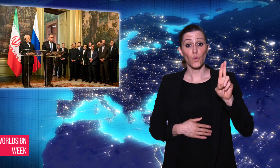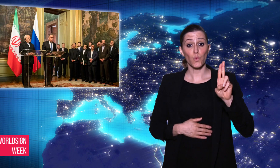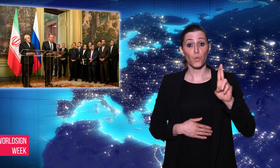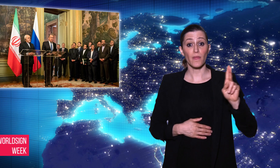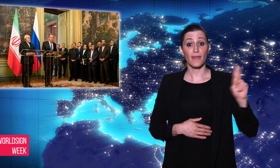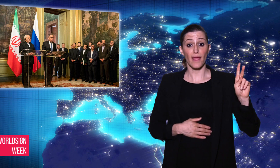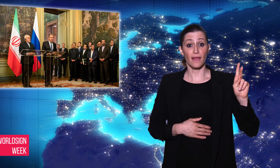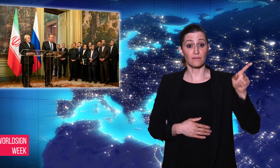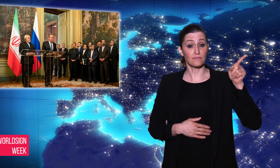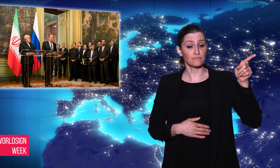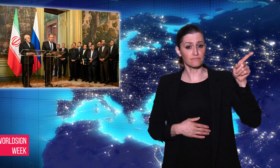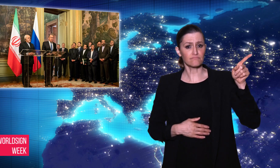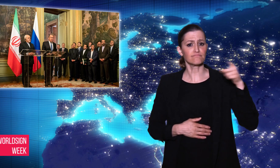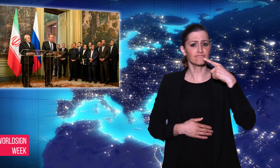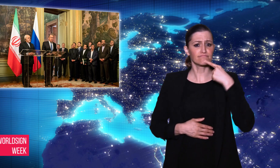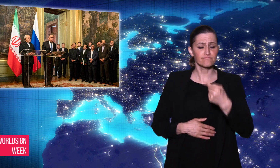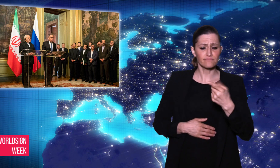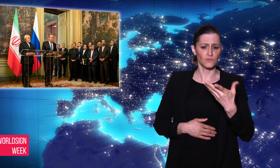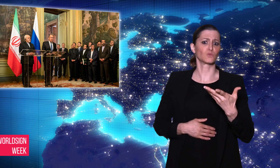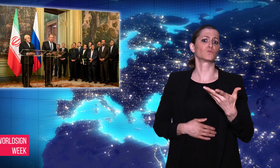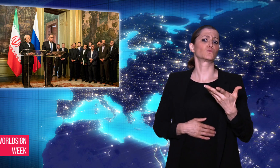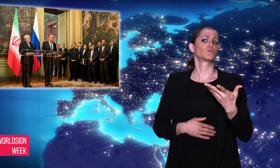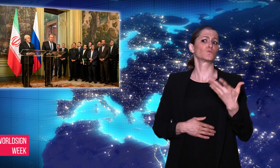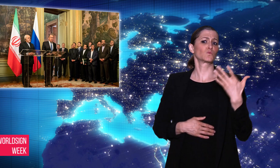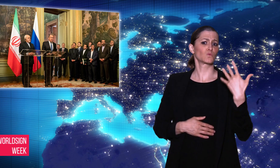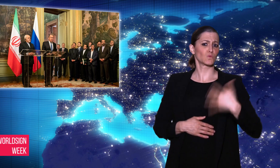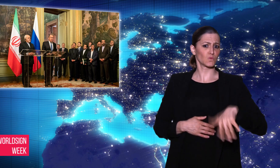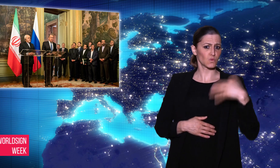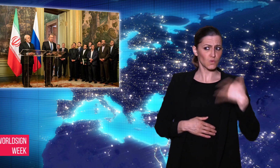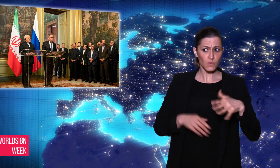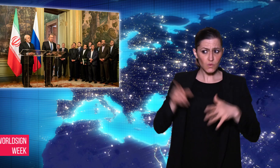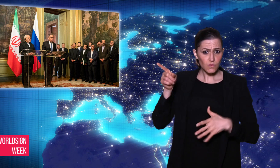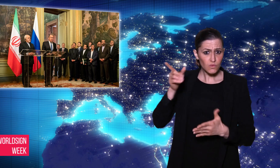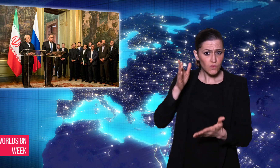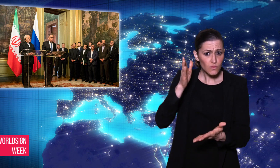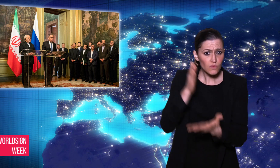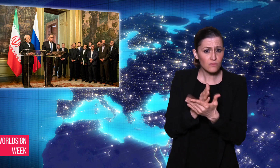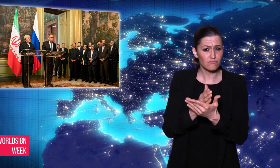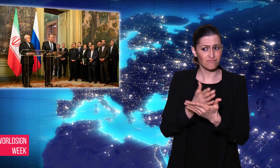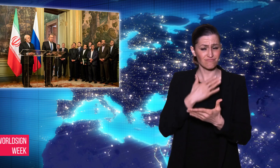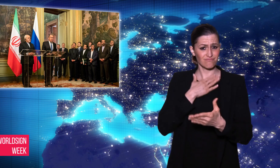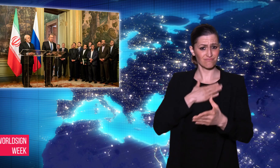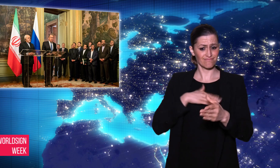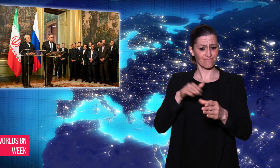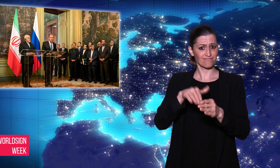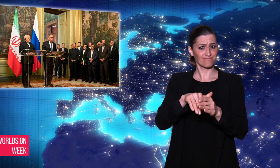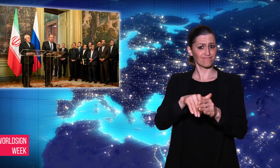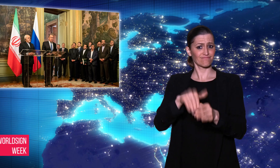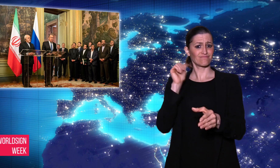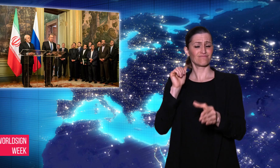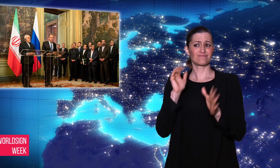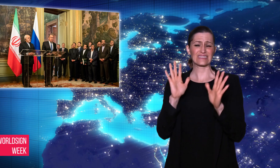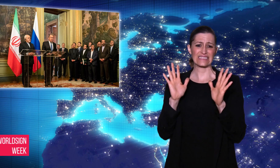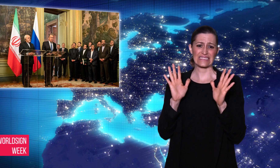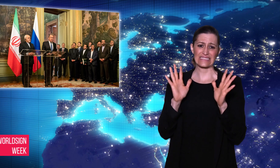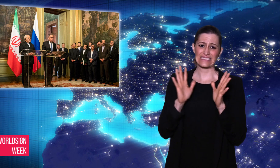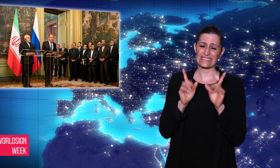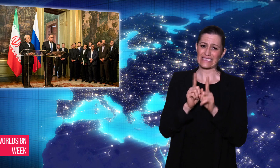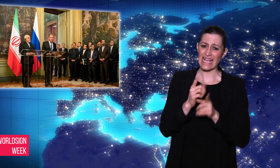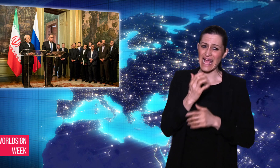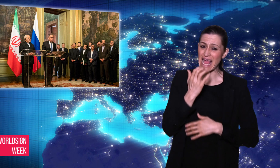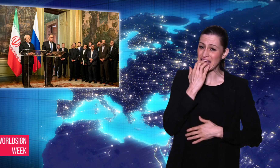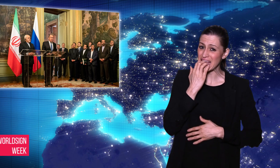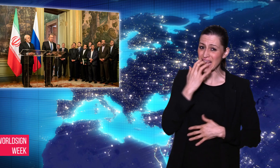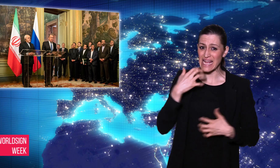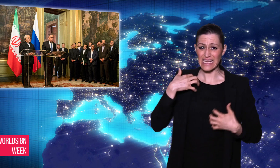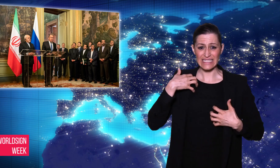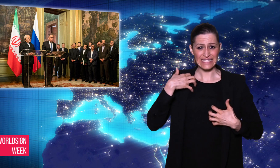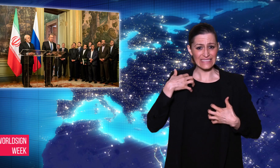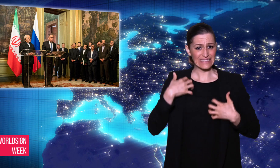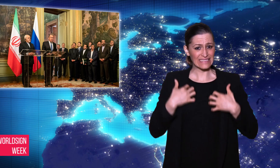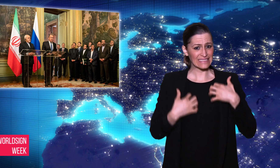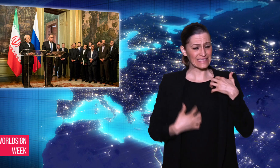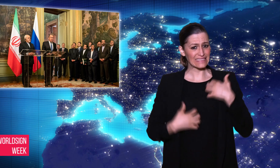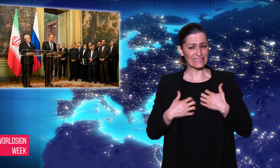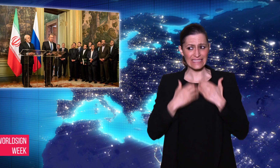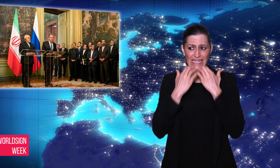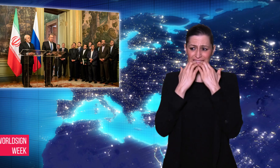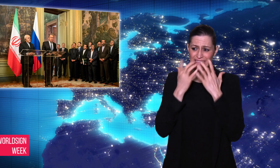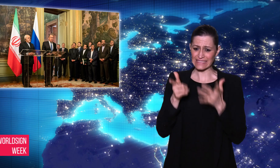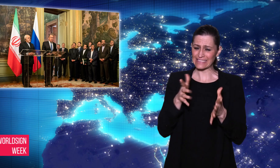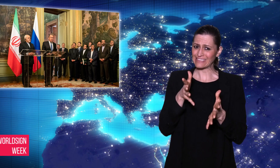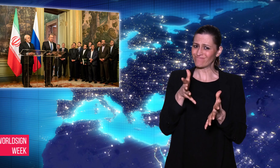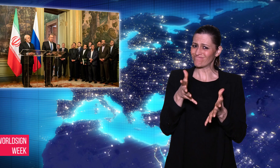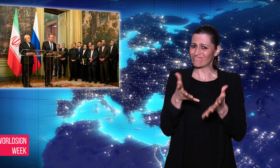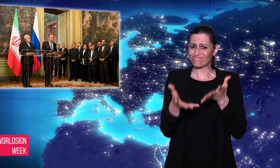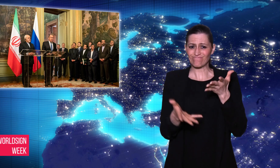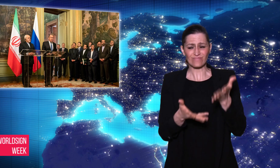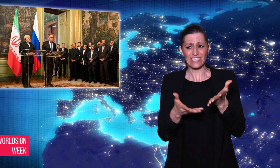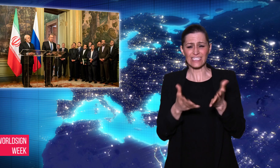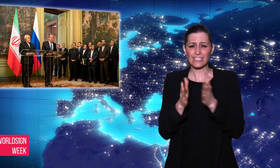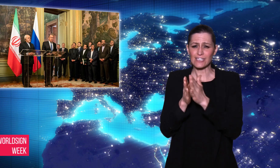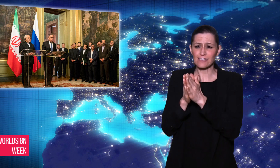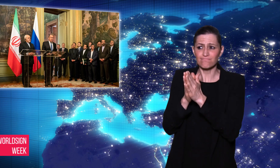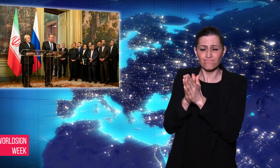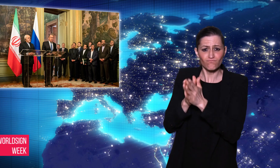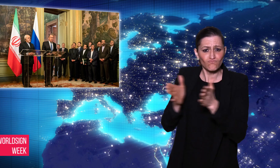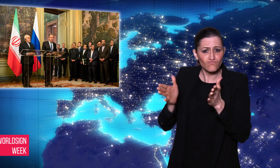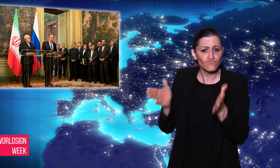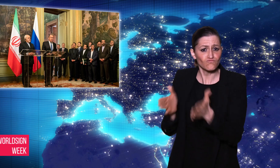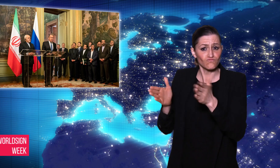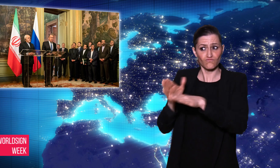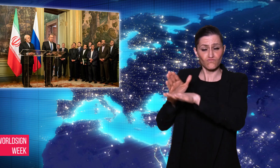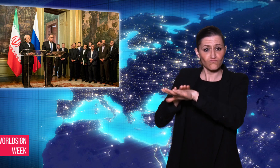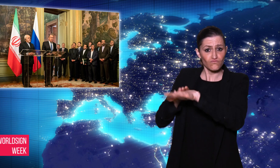The United Kingdom stated that they found this decision to be very